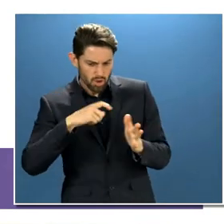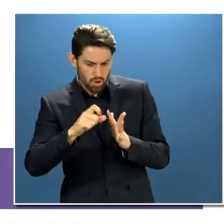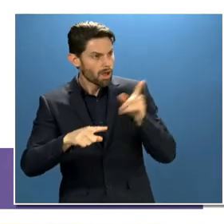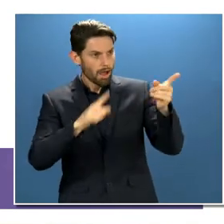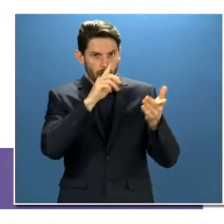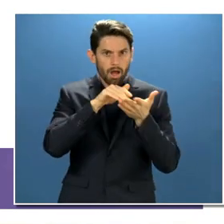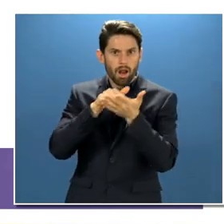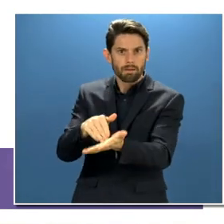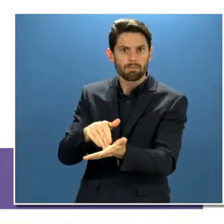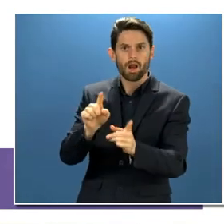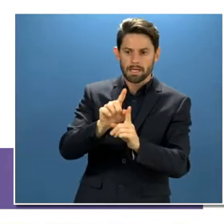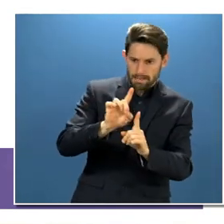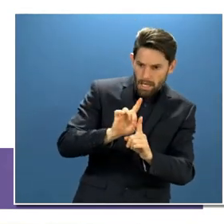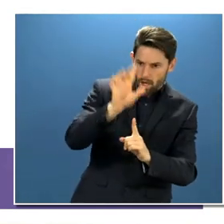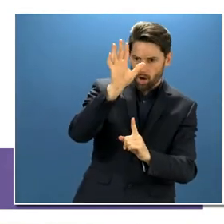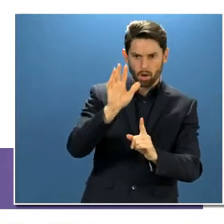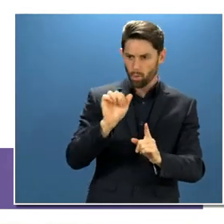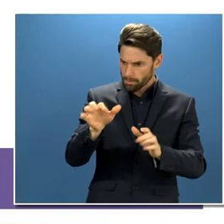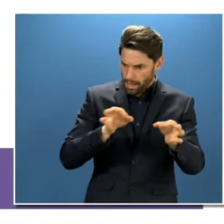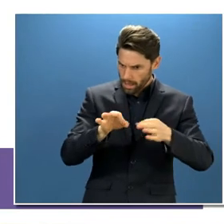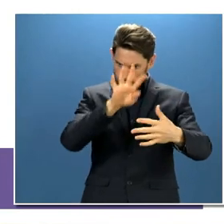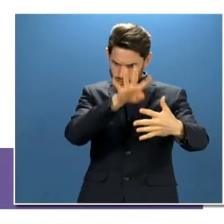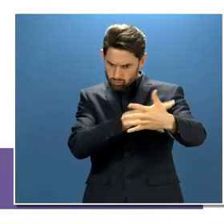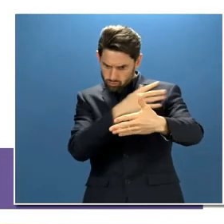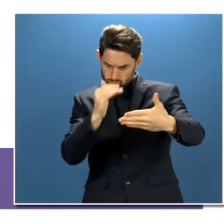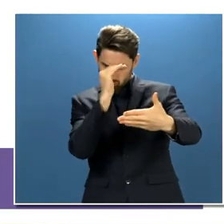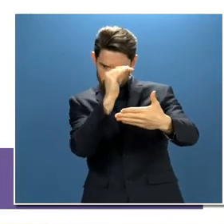At 10 o'clock we will do this, at 11 o'clock I am going to teach you more